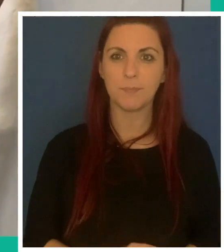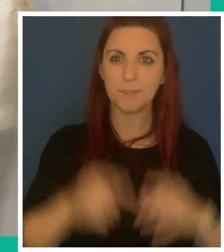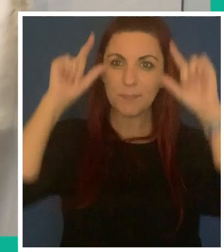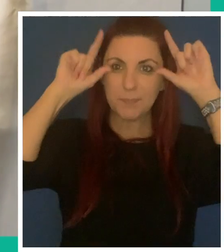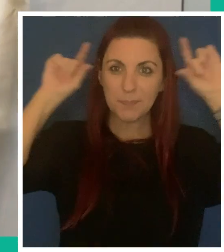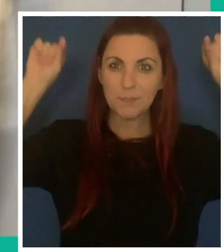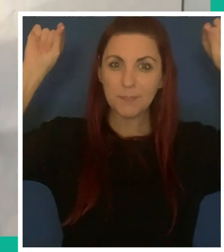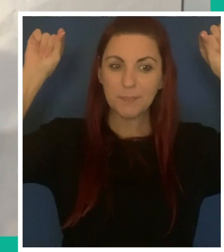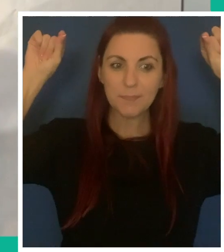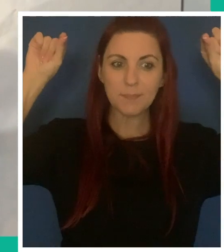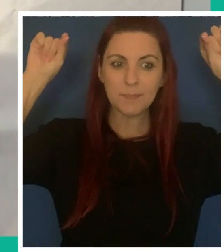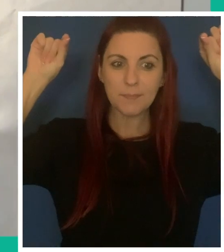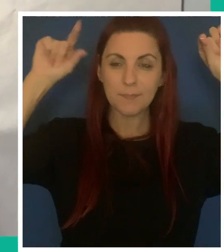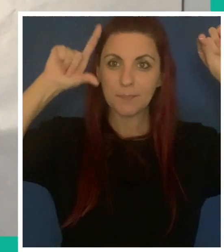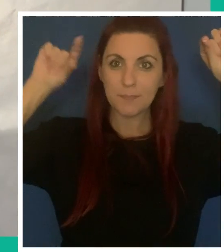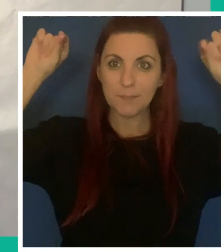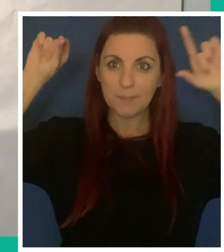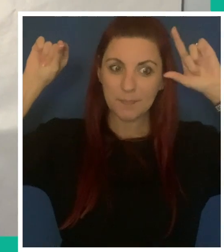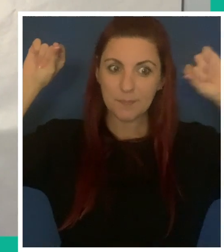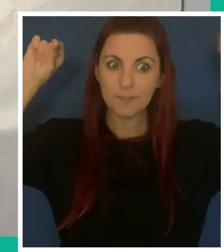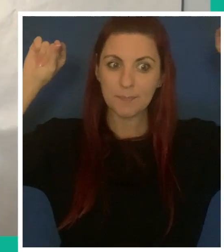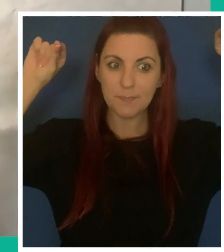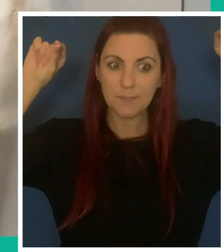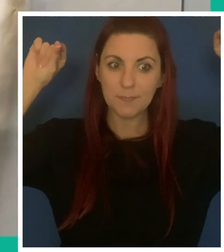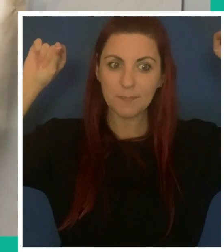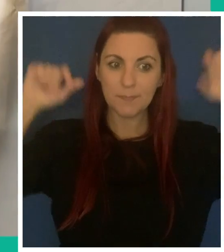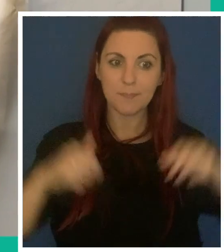So just from the hair curve coming up, and then back down to the eyeball,